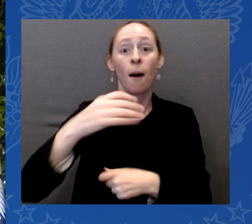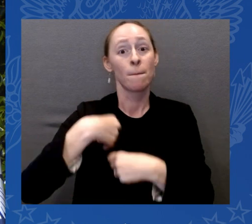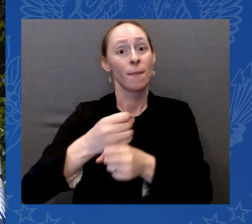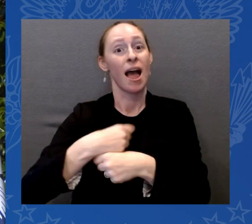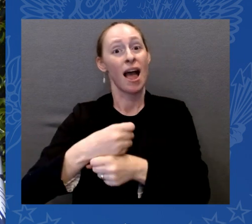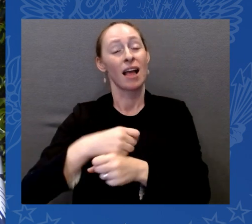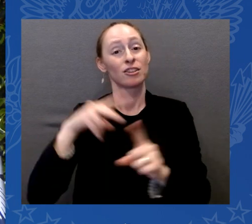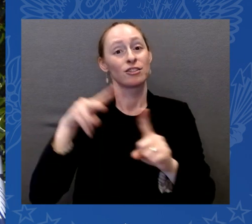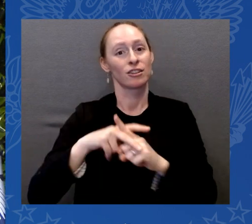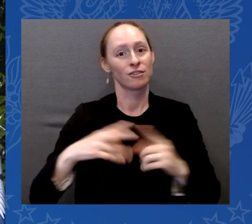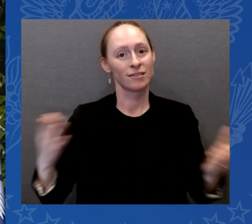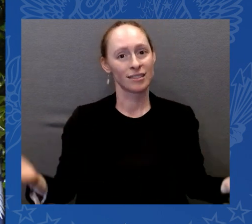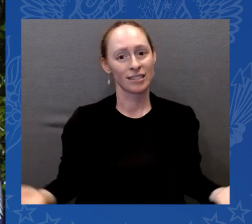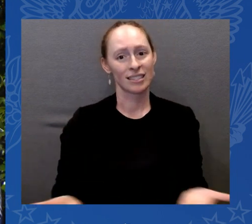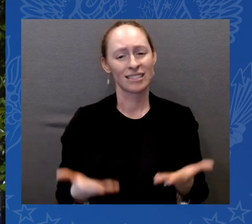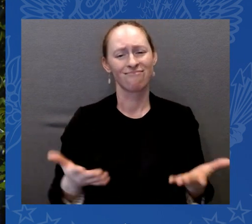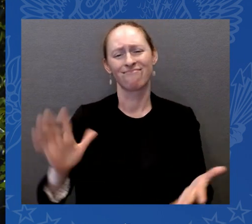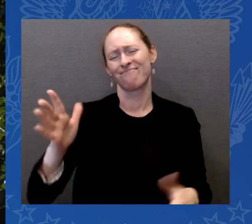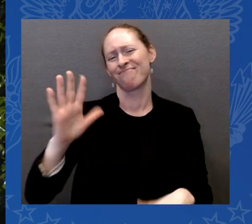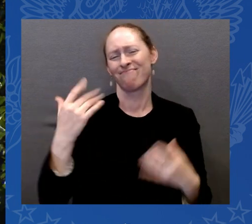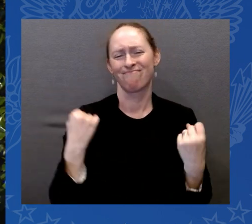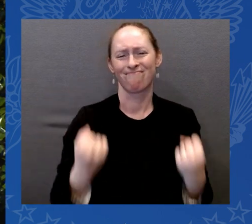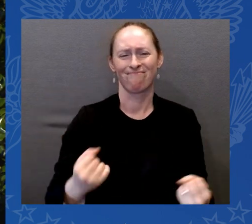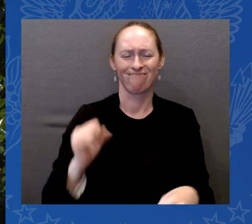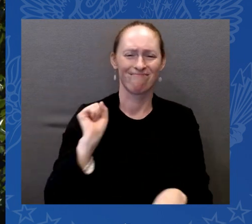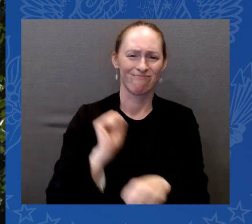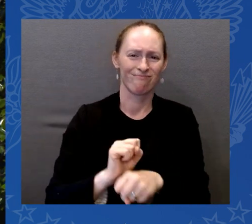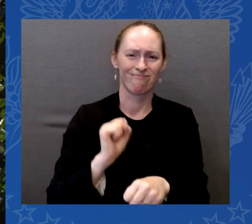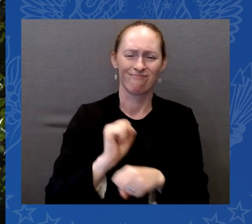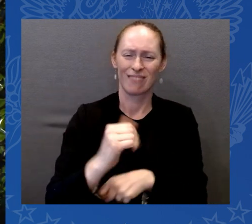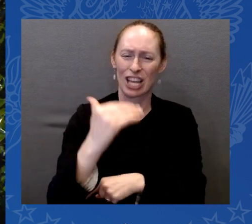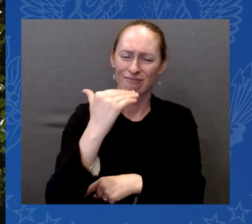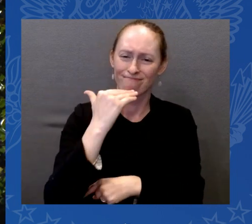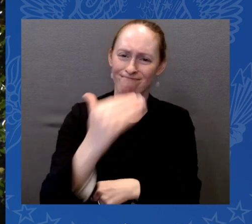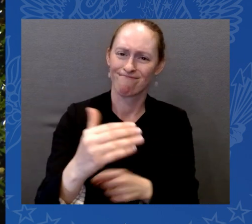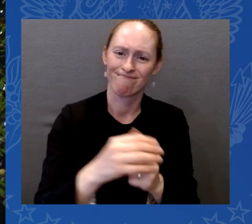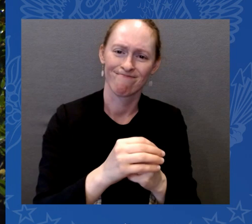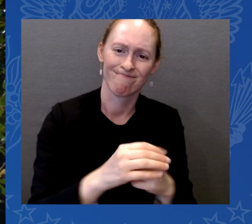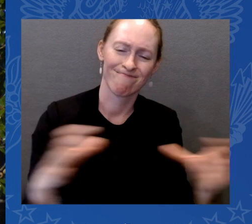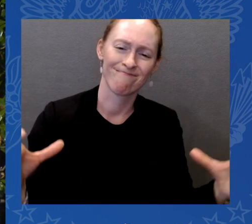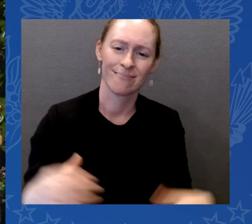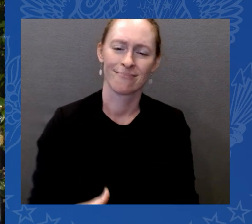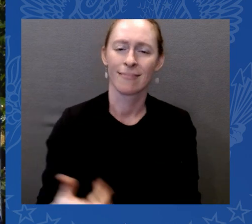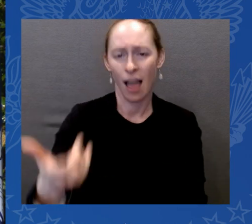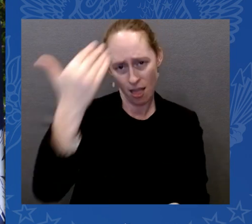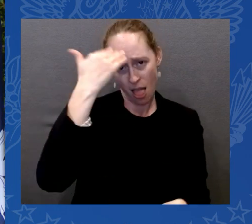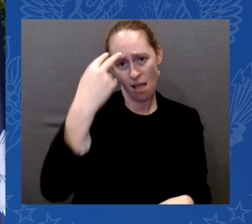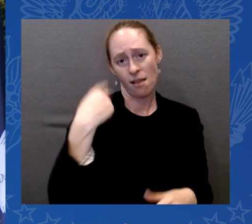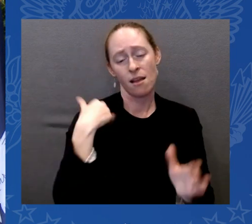increase energy security -- And, by the way, I keep talking about union jobs. I'm not anti-business. I'm a capitalist.